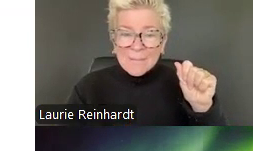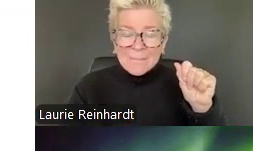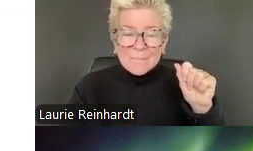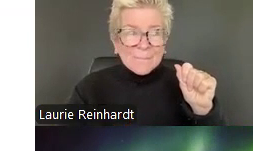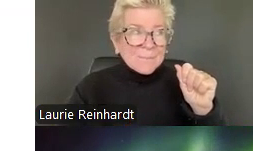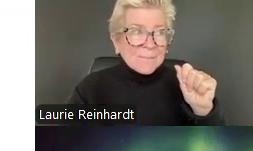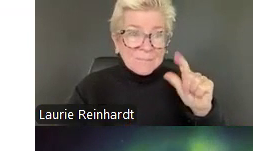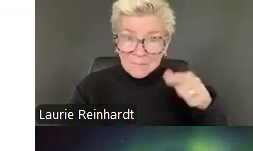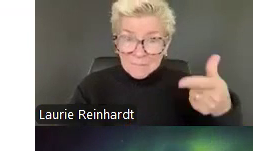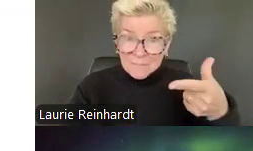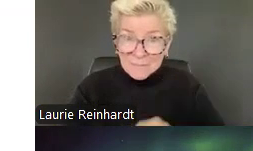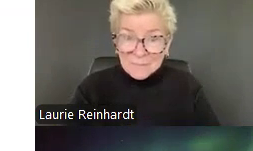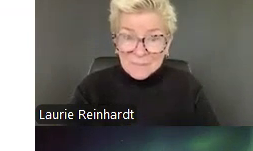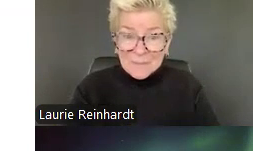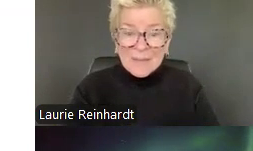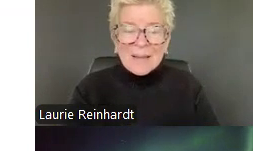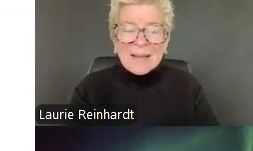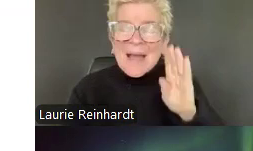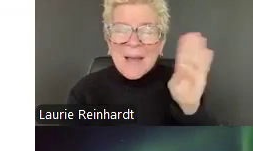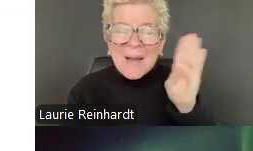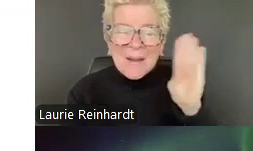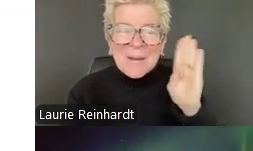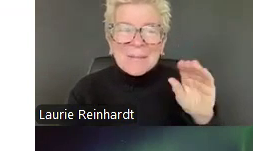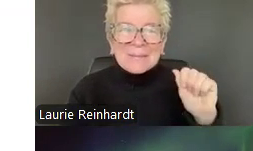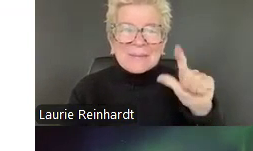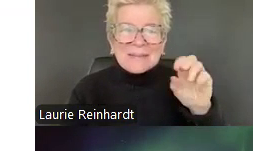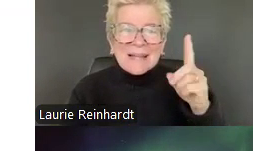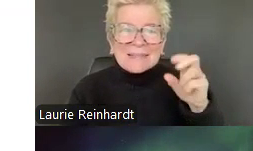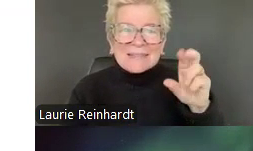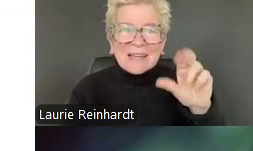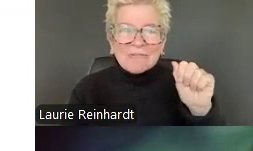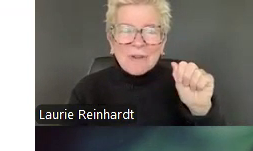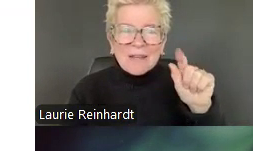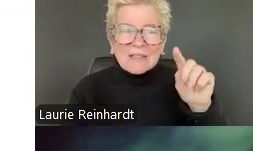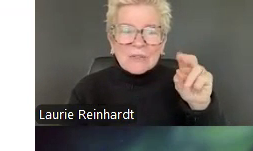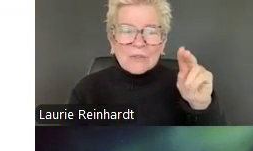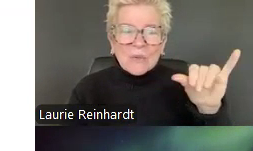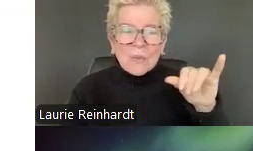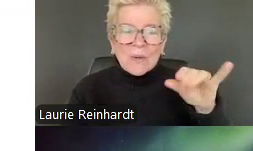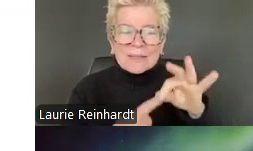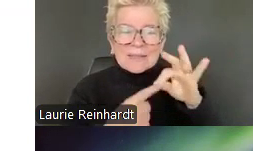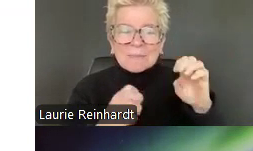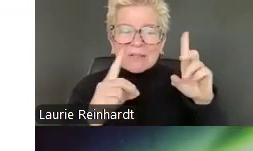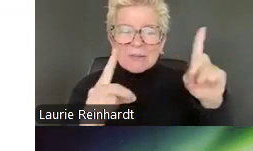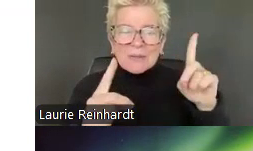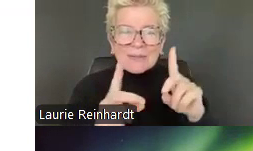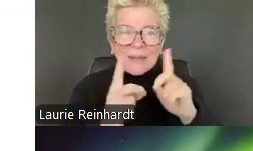you? Hello hi I'm Alexandra Toney and I'm here at the special education department of OSPI to